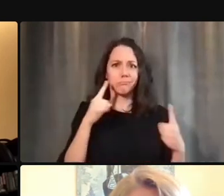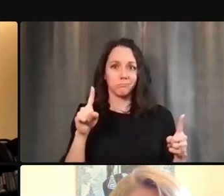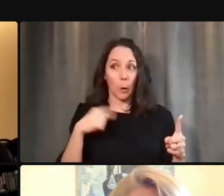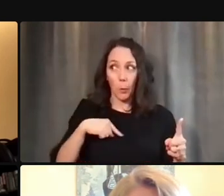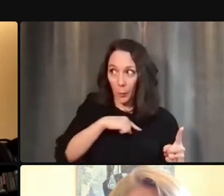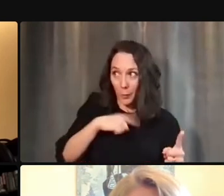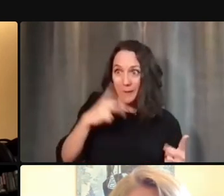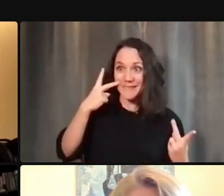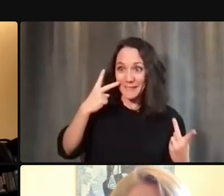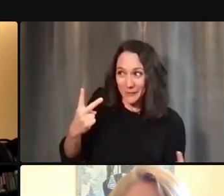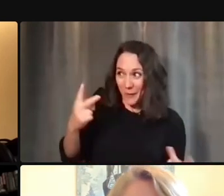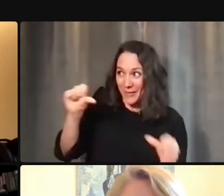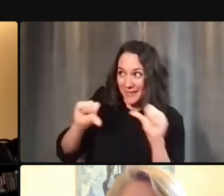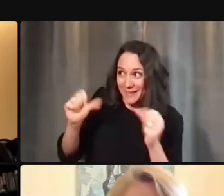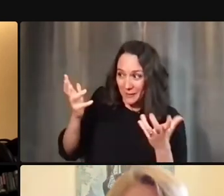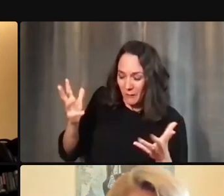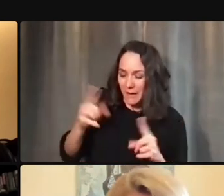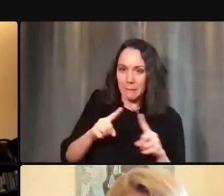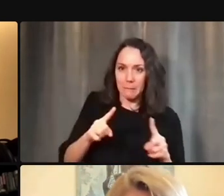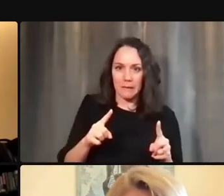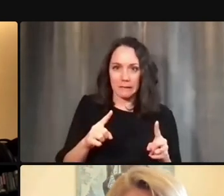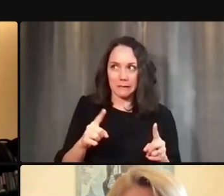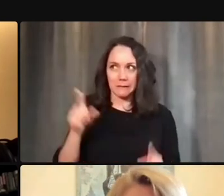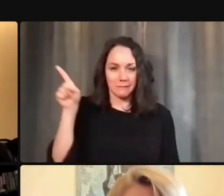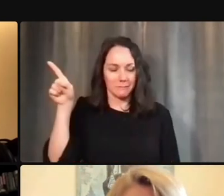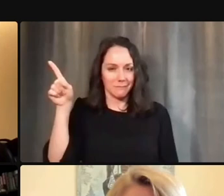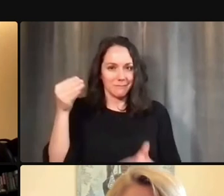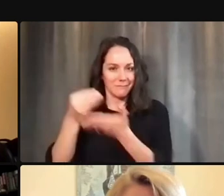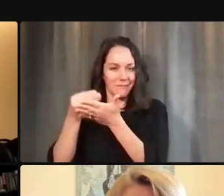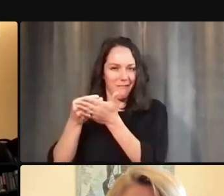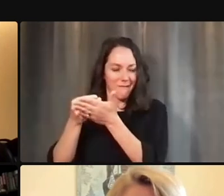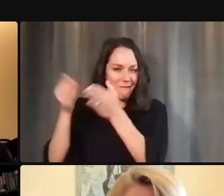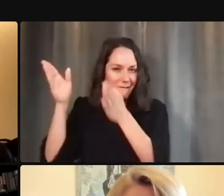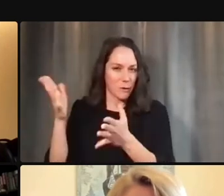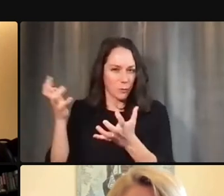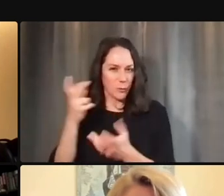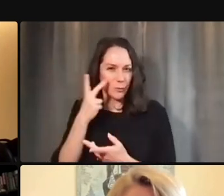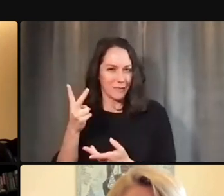So maybe I might ask you a big future pointing question